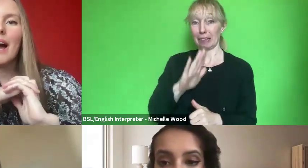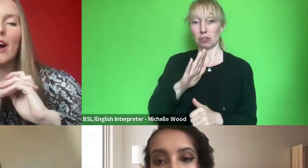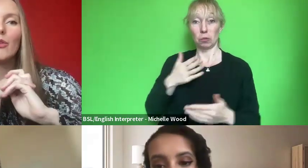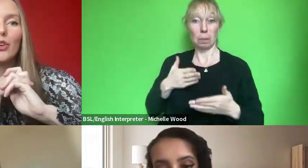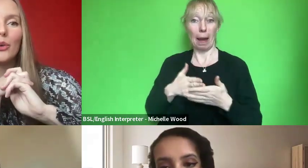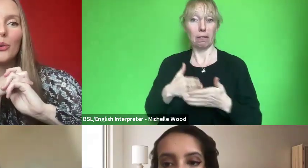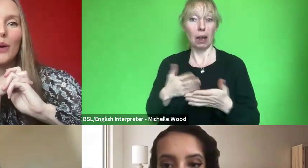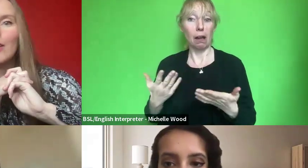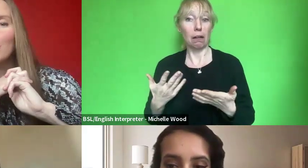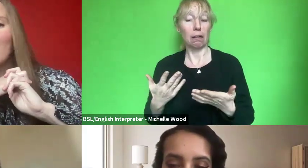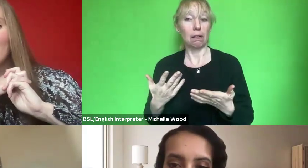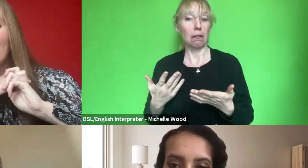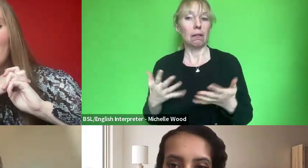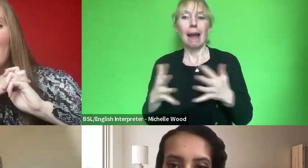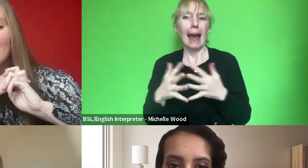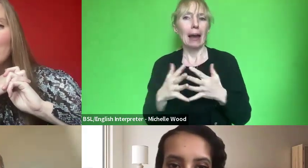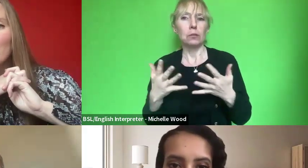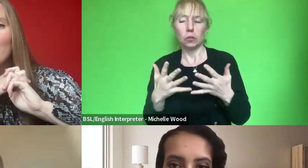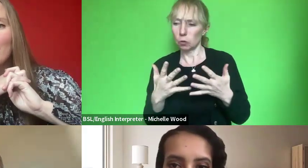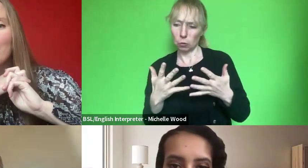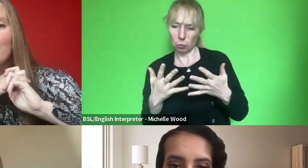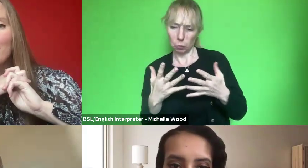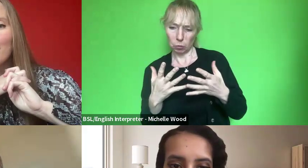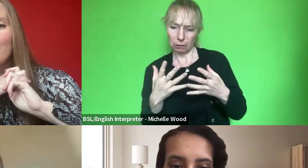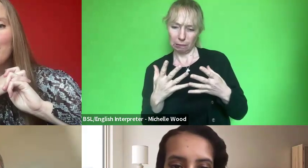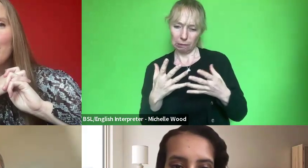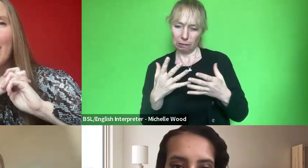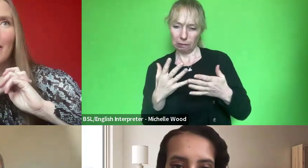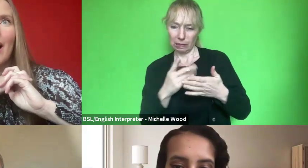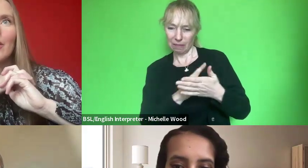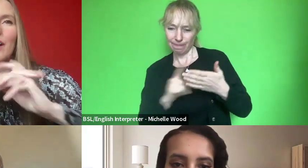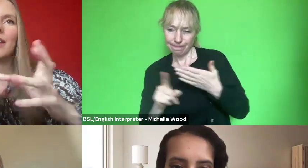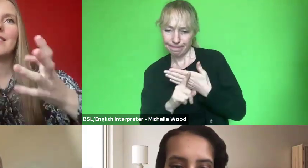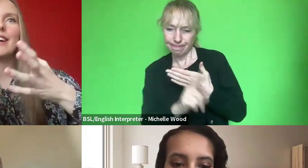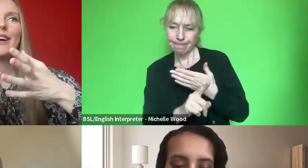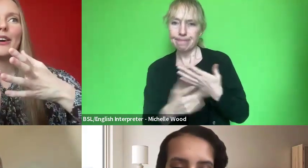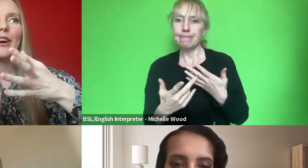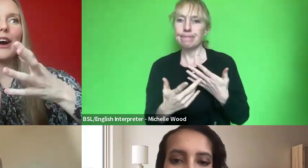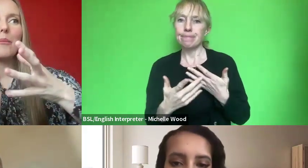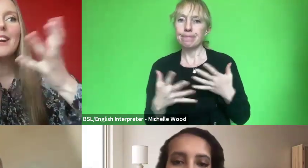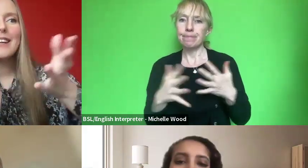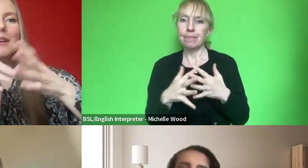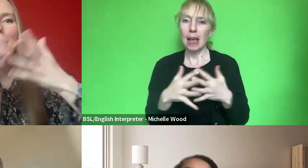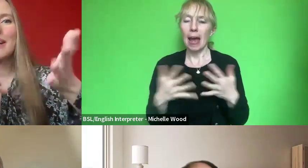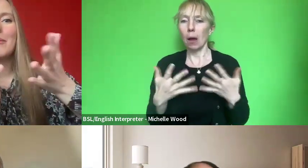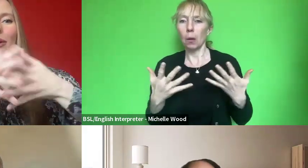how you, how you navigate that and sort of yeah, how you navigate it practically maybe,